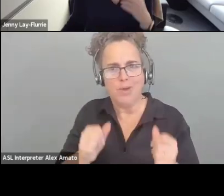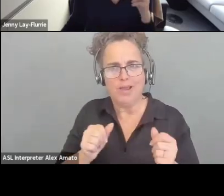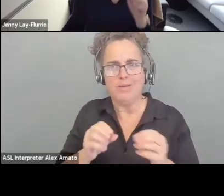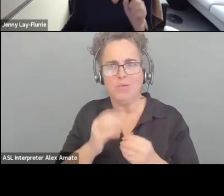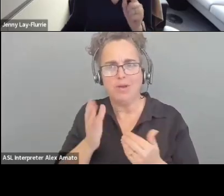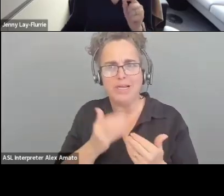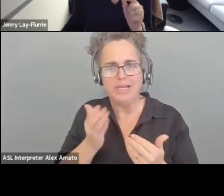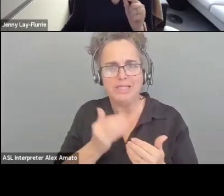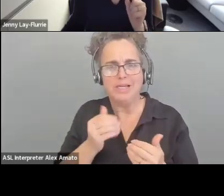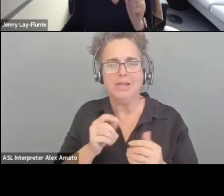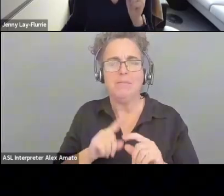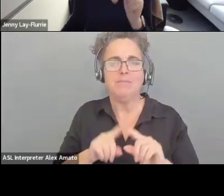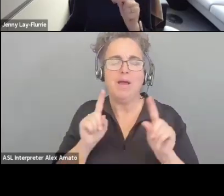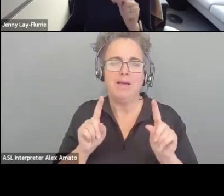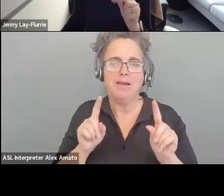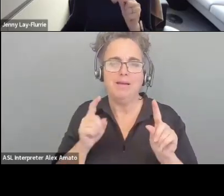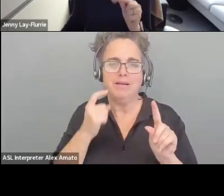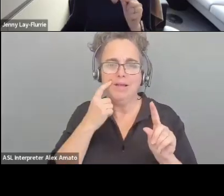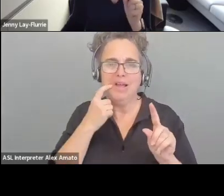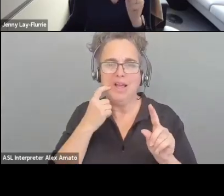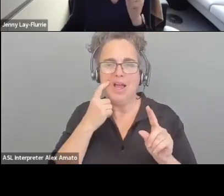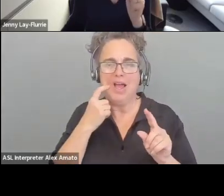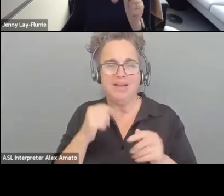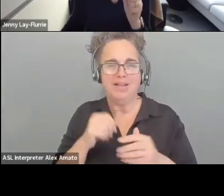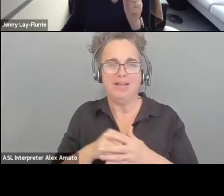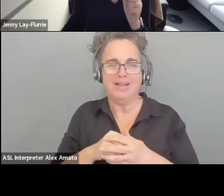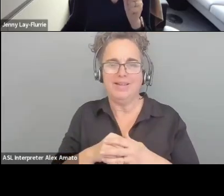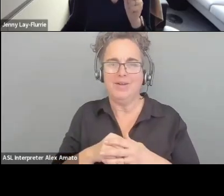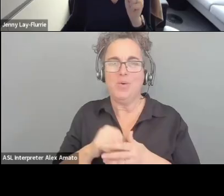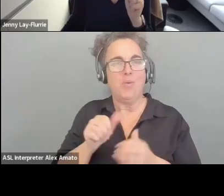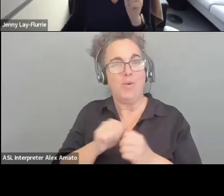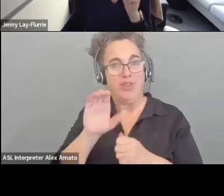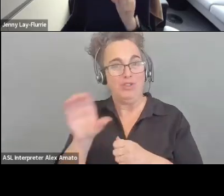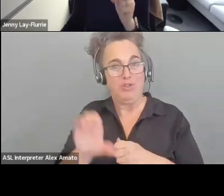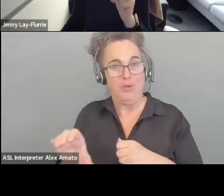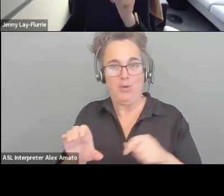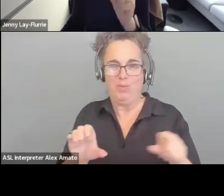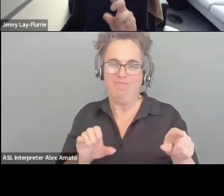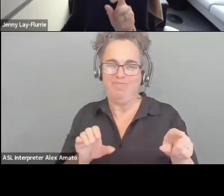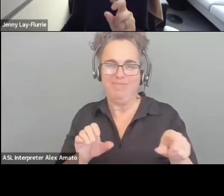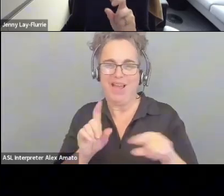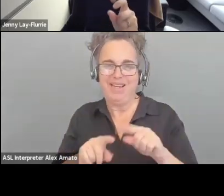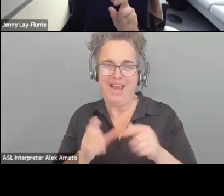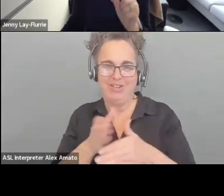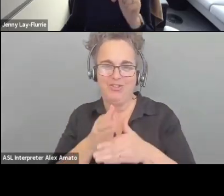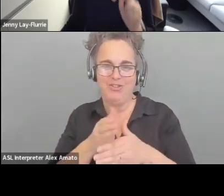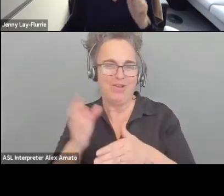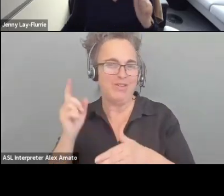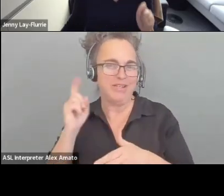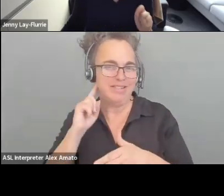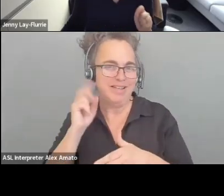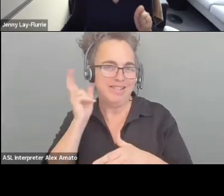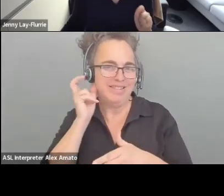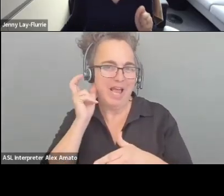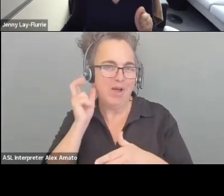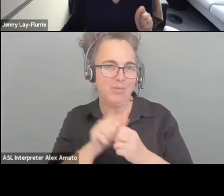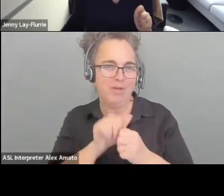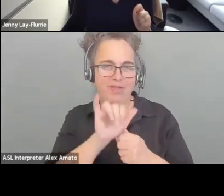The sound on this, unfortunately with Zoom, I cannot share a sound in this video and sound that I have.